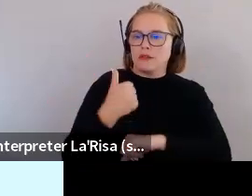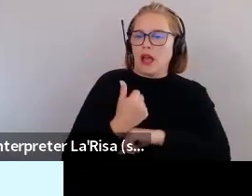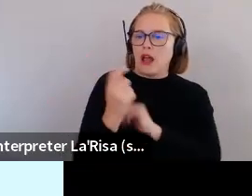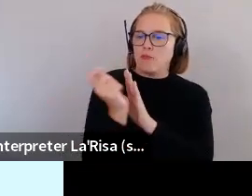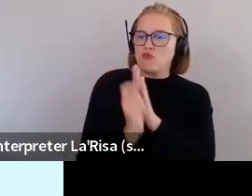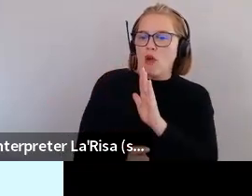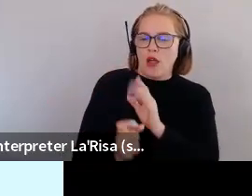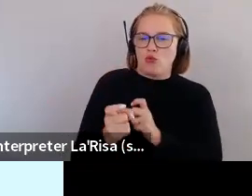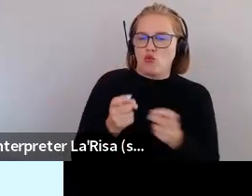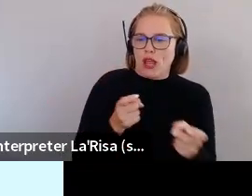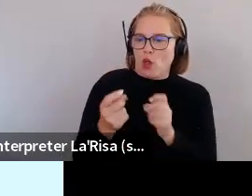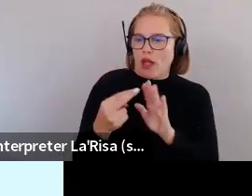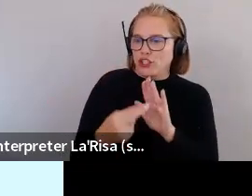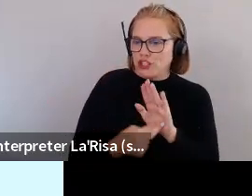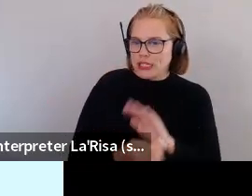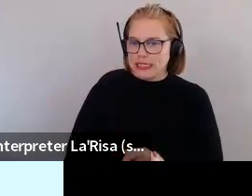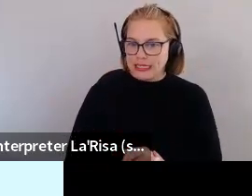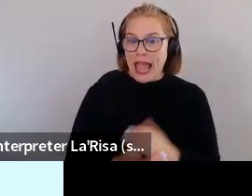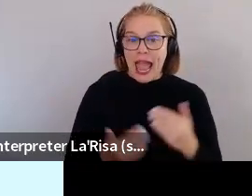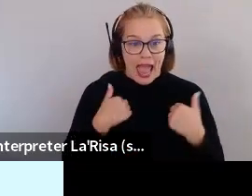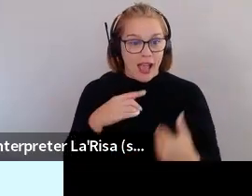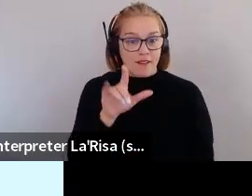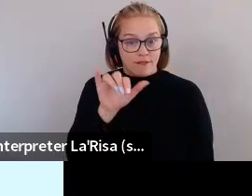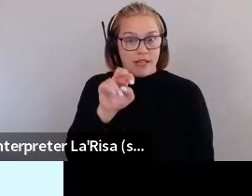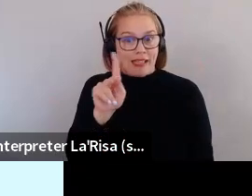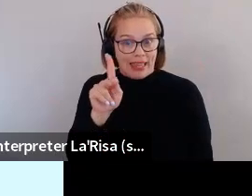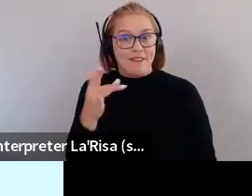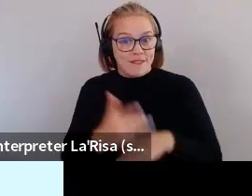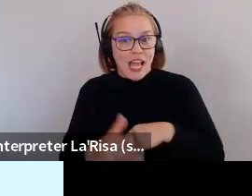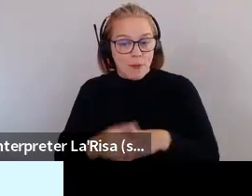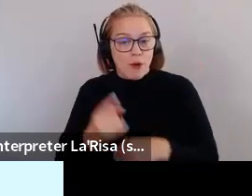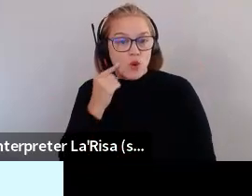committee. It was very powerful. Right after that, the regulations did